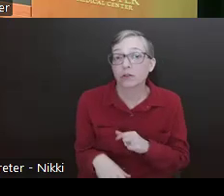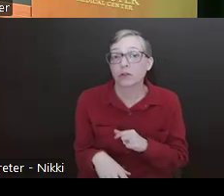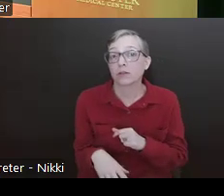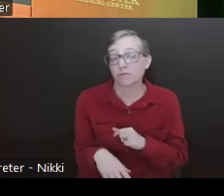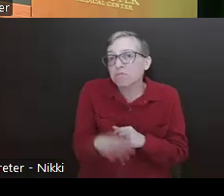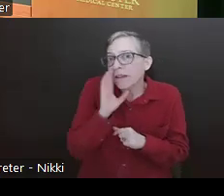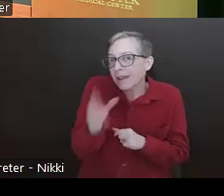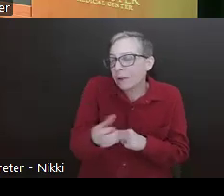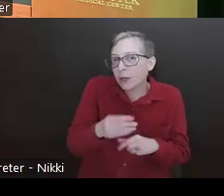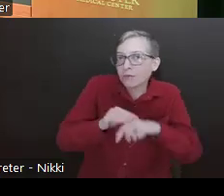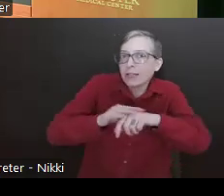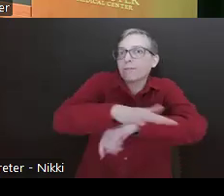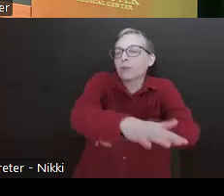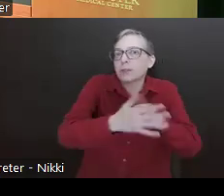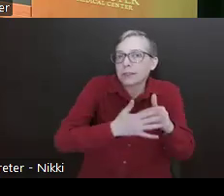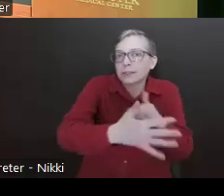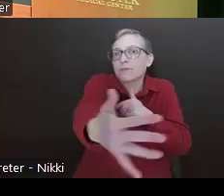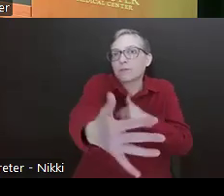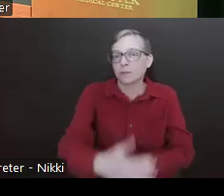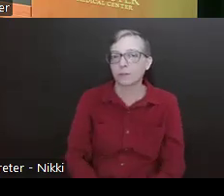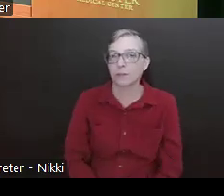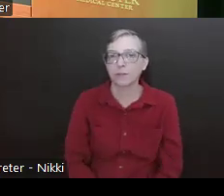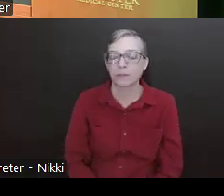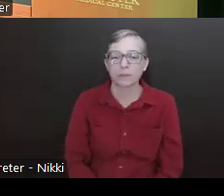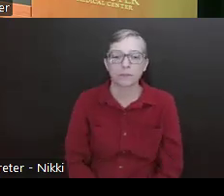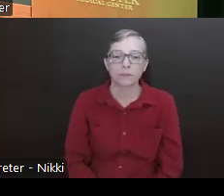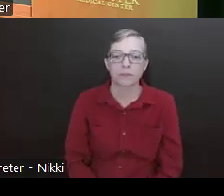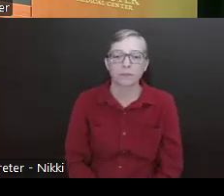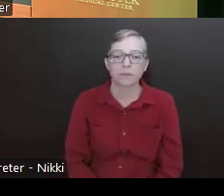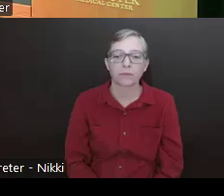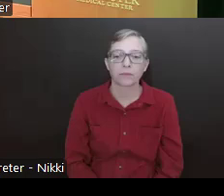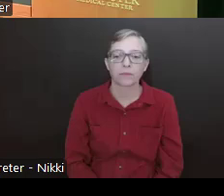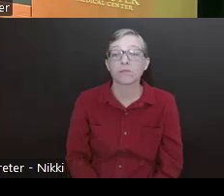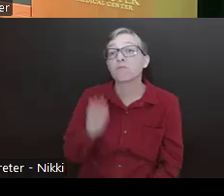kind of years later in terms of their heart health um or there may be something biological going on